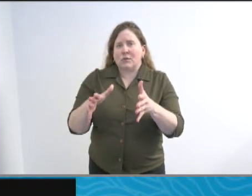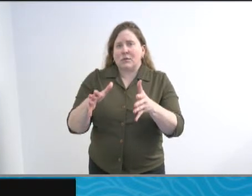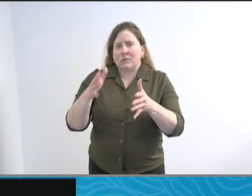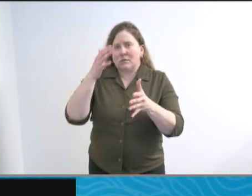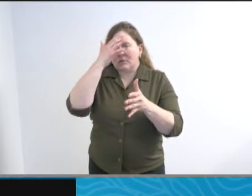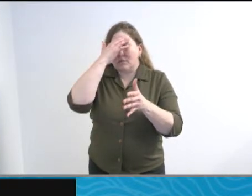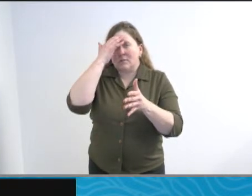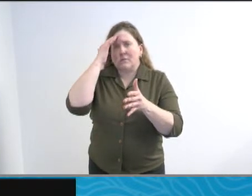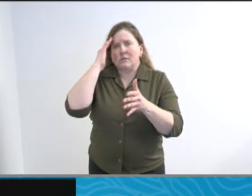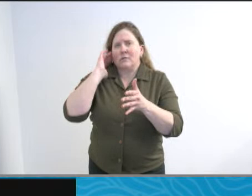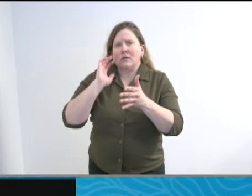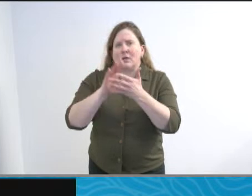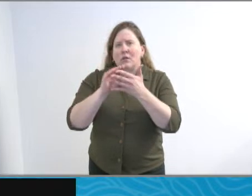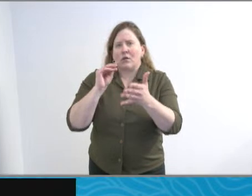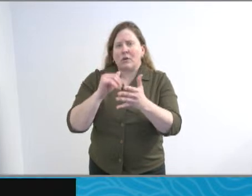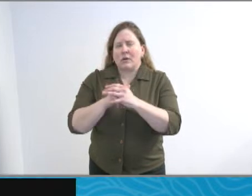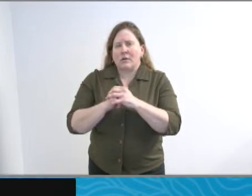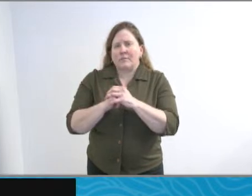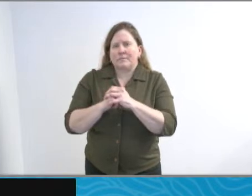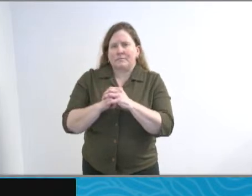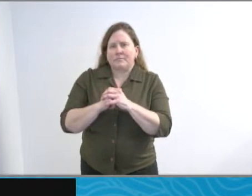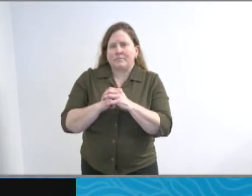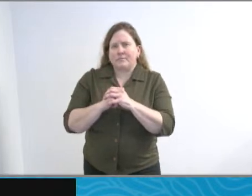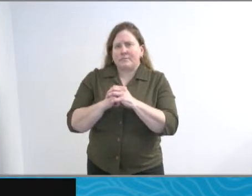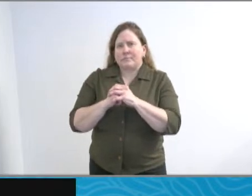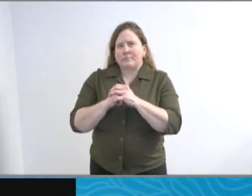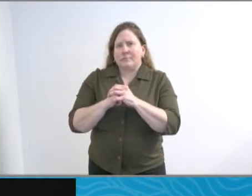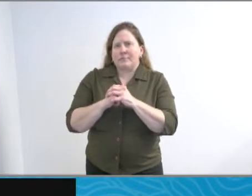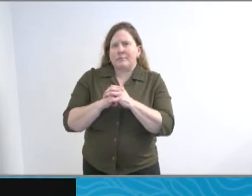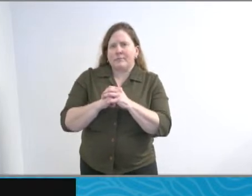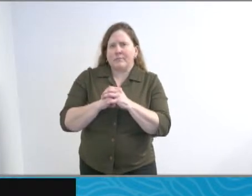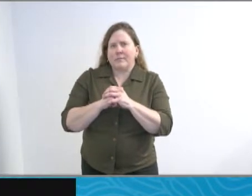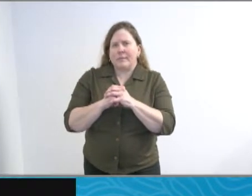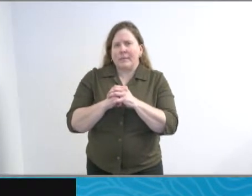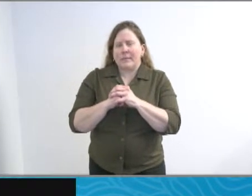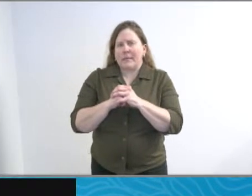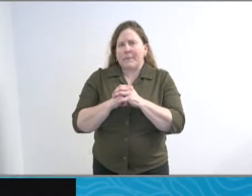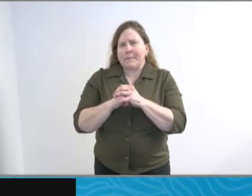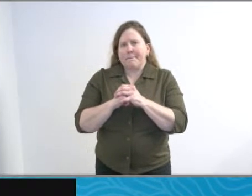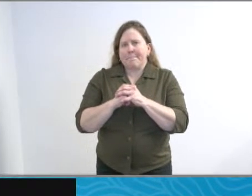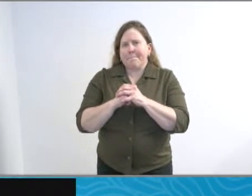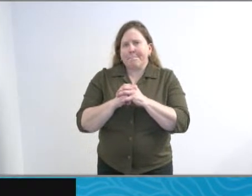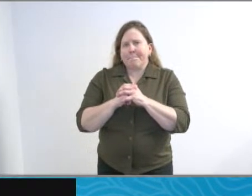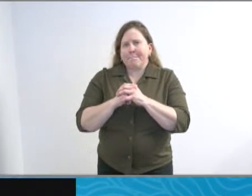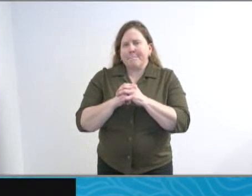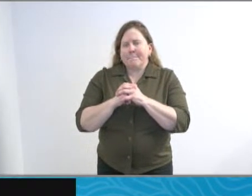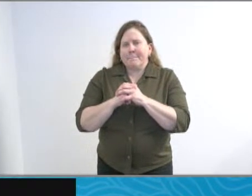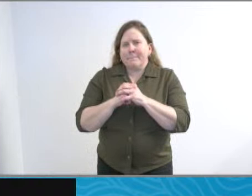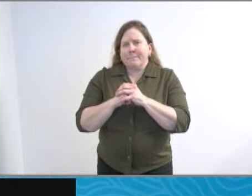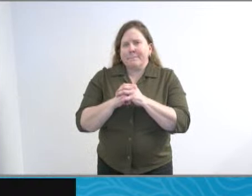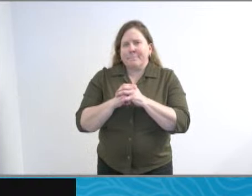English Learner support is constantly a focus with this goal and this priority initiative